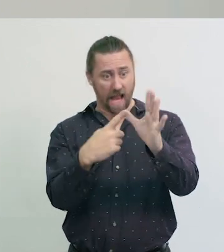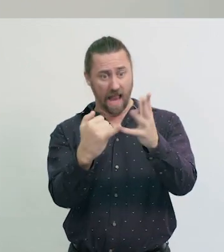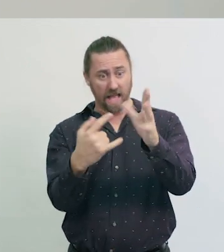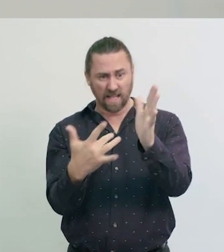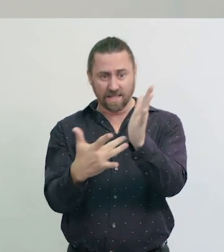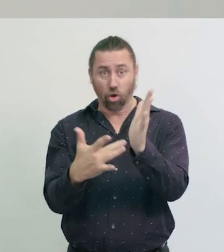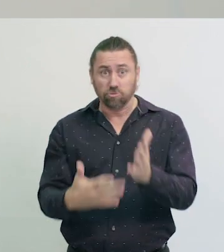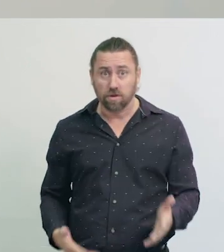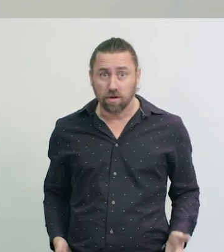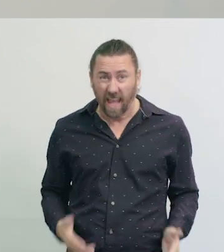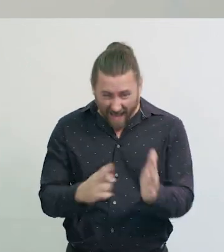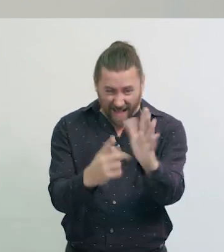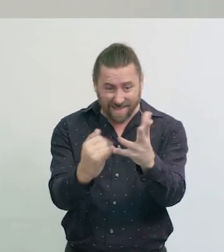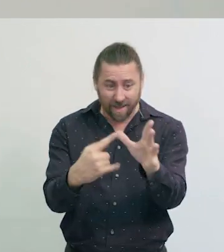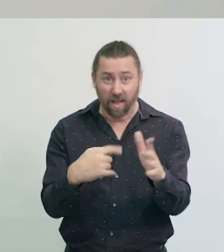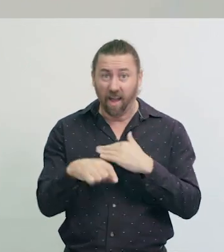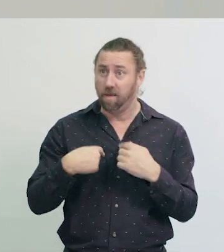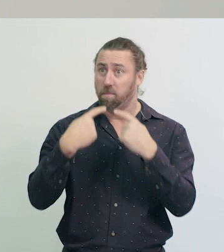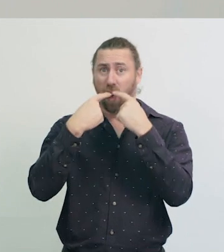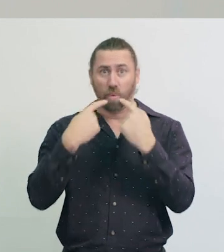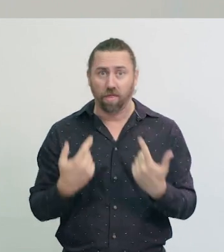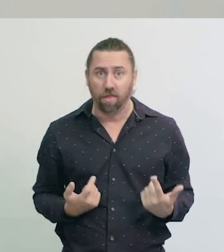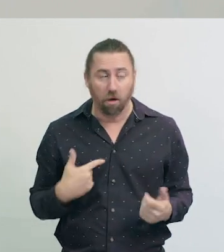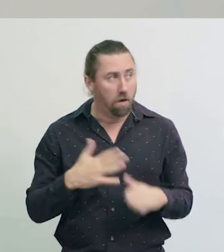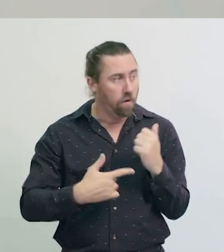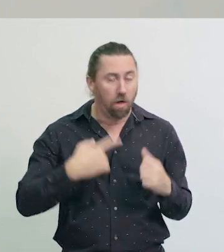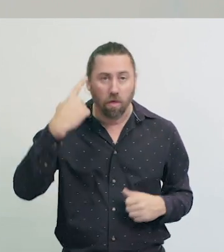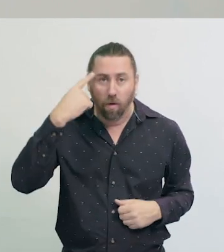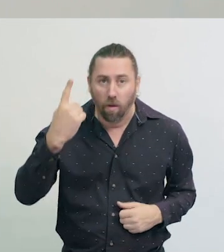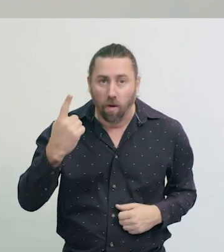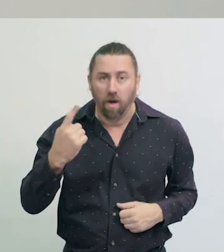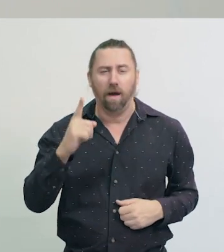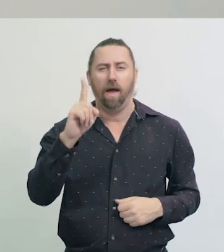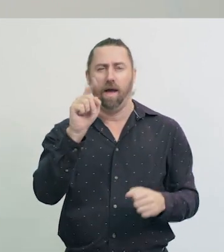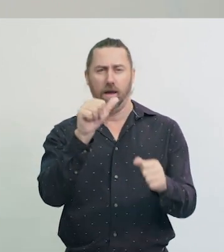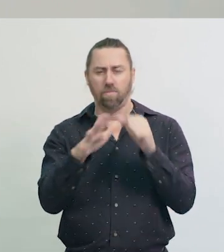How crazy is that? We are lucky, because we can now wear plastic-like braces,